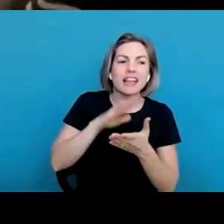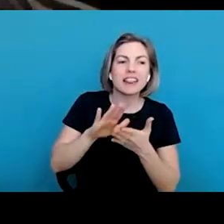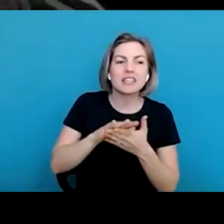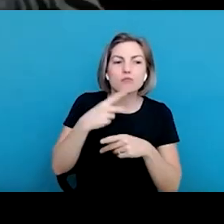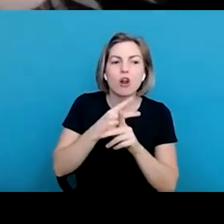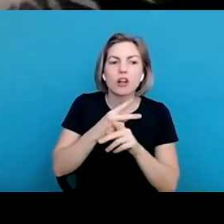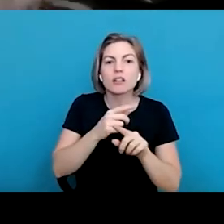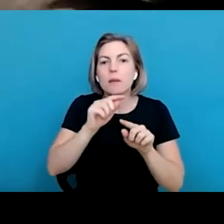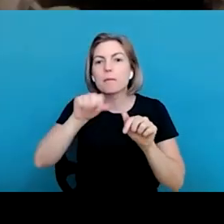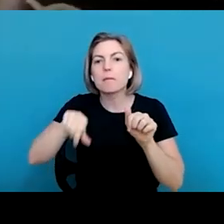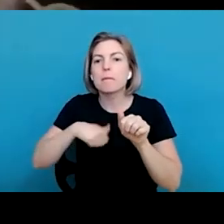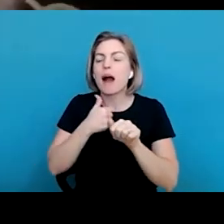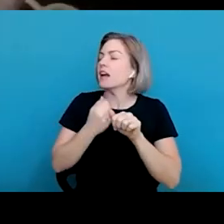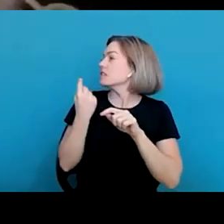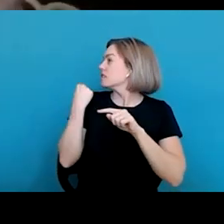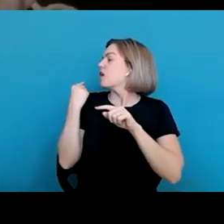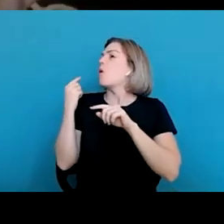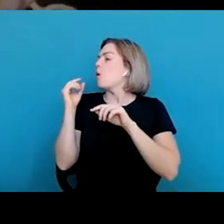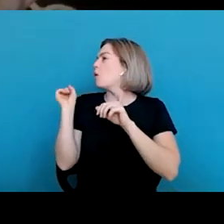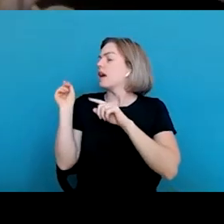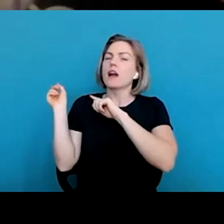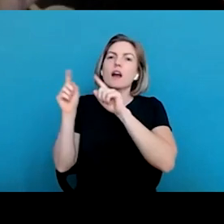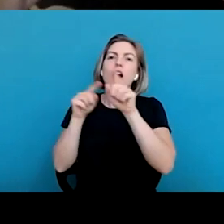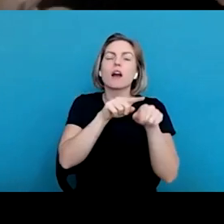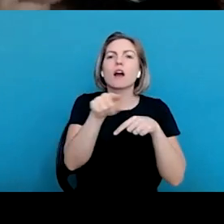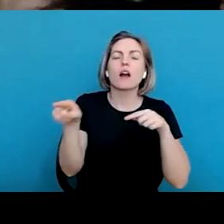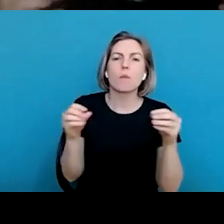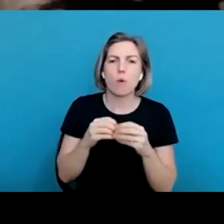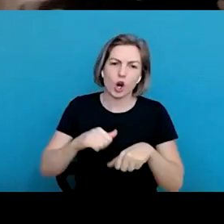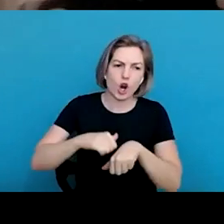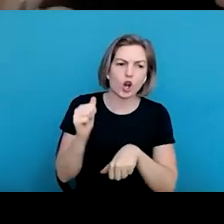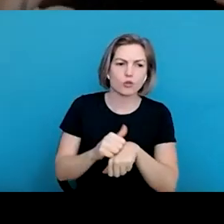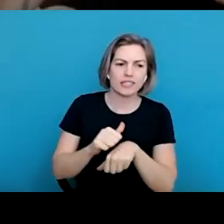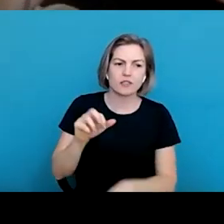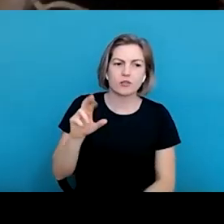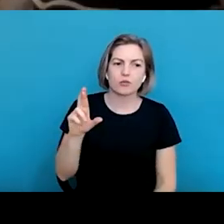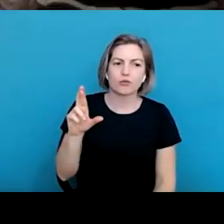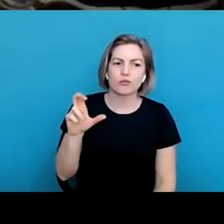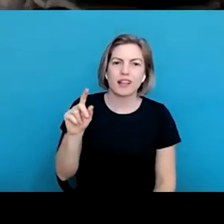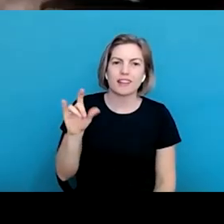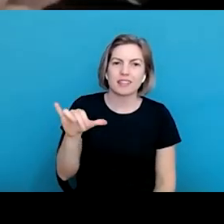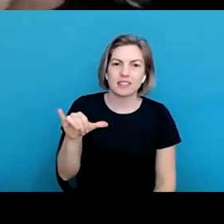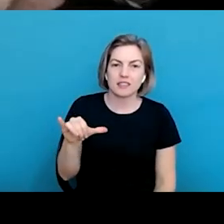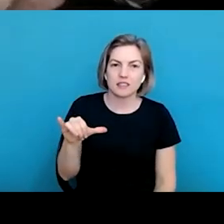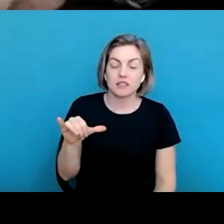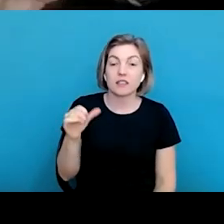And something sort of very concrete reality that then when they went to the supermarket,